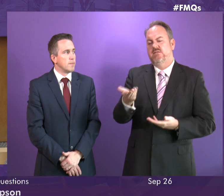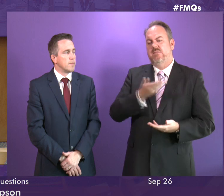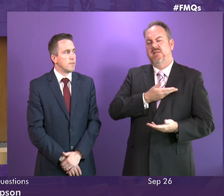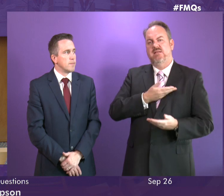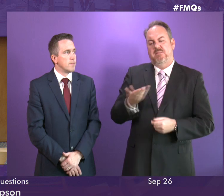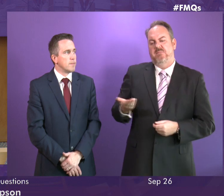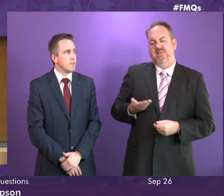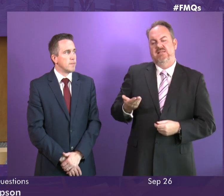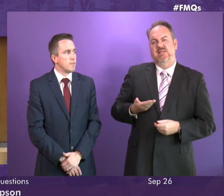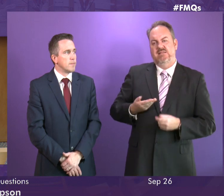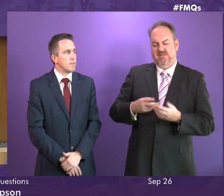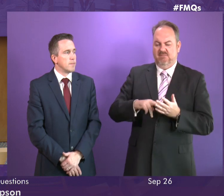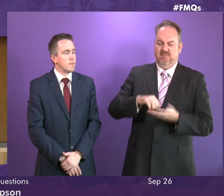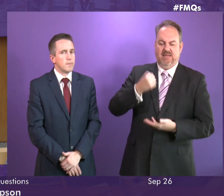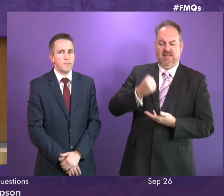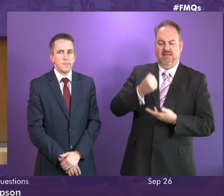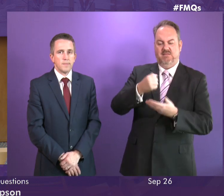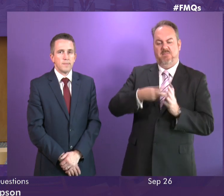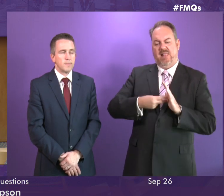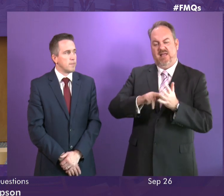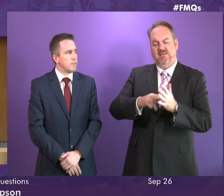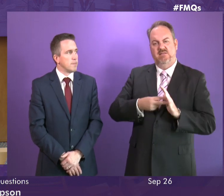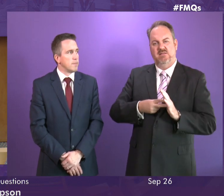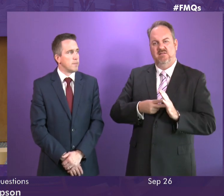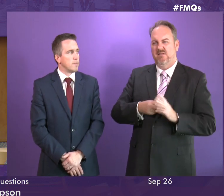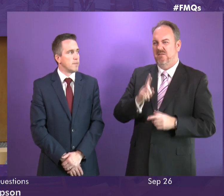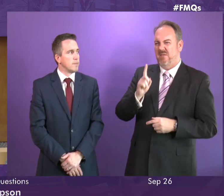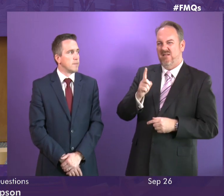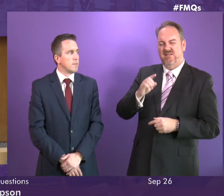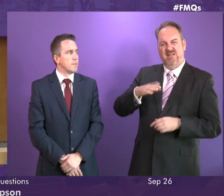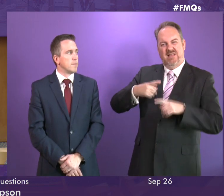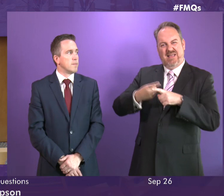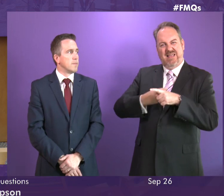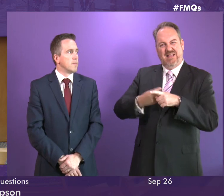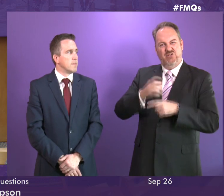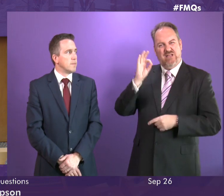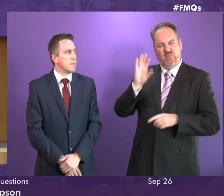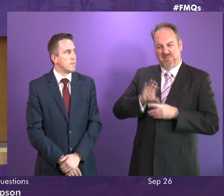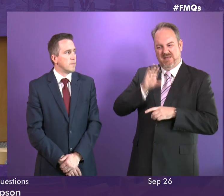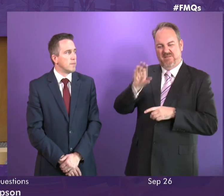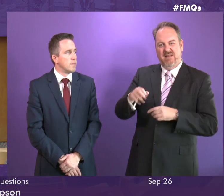the rest of the cash. In England, councils have been given £83 million to date without